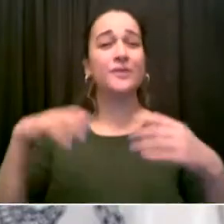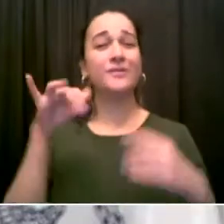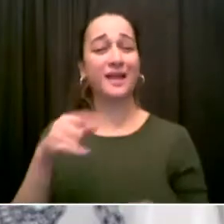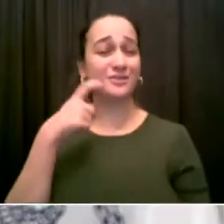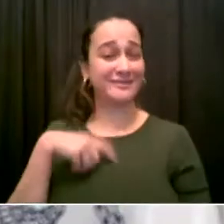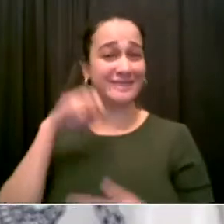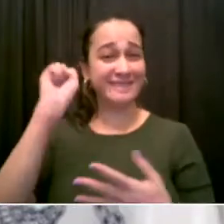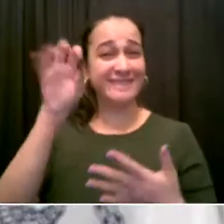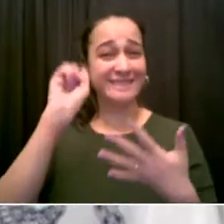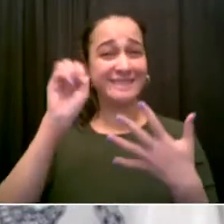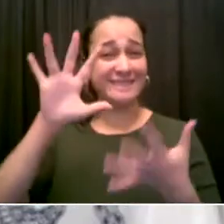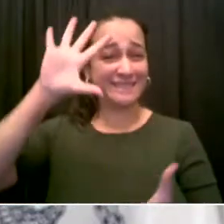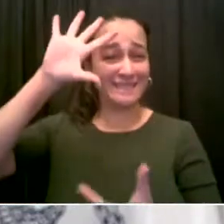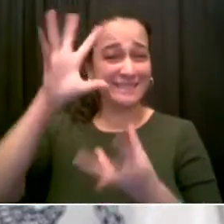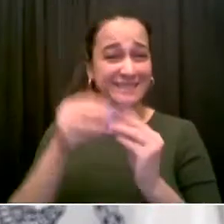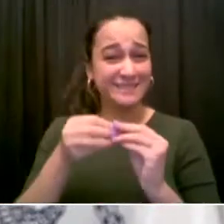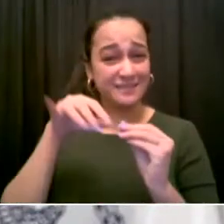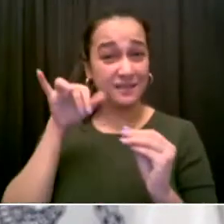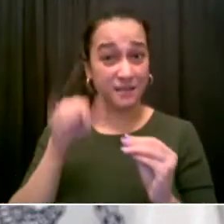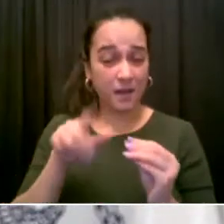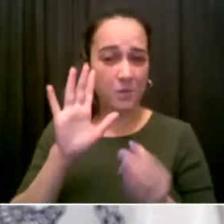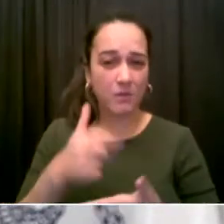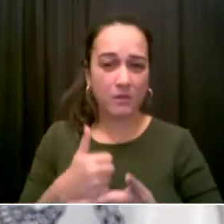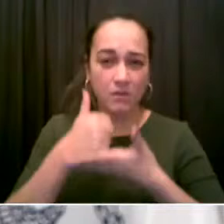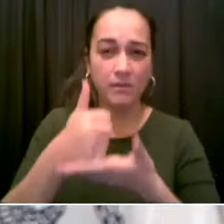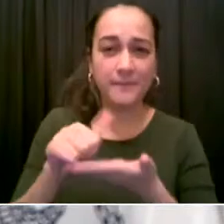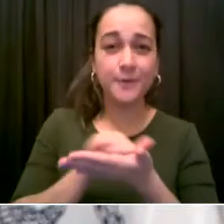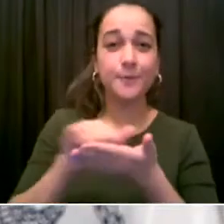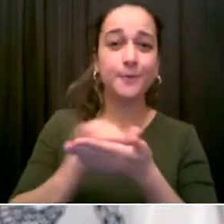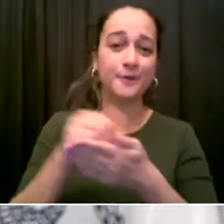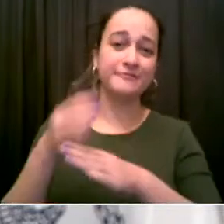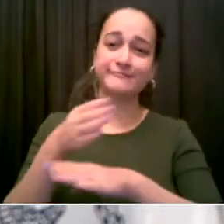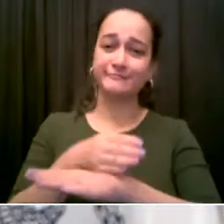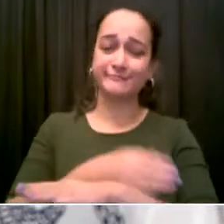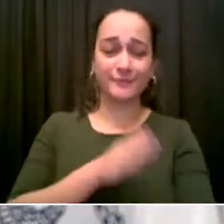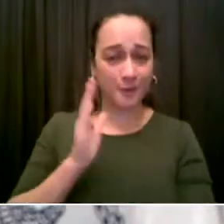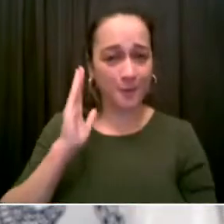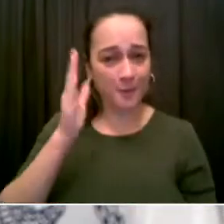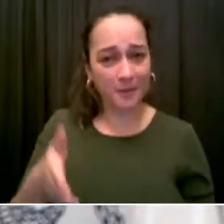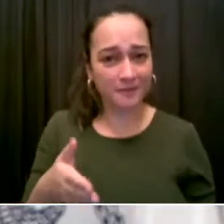THE GANG TAKEDOWNS THAT YOU HEARD ABOUT IN BROOKLYN A COUPLE WEEKS AGO, ALL OF THIS WILL HAVE AN EFFECT.